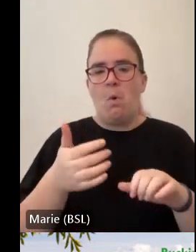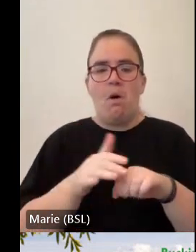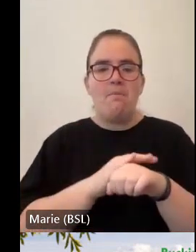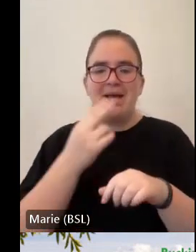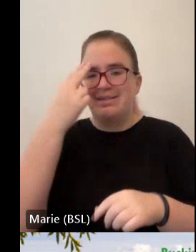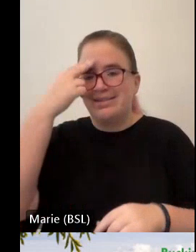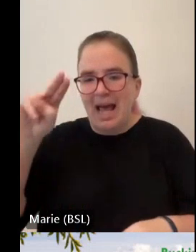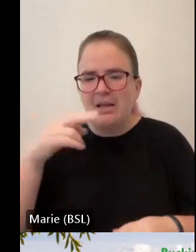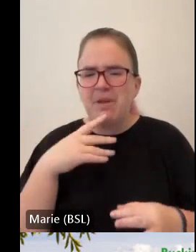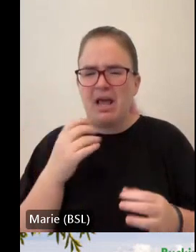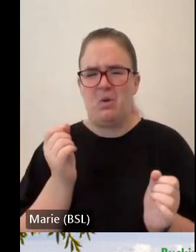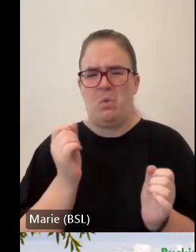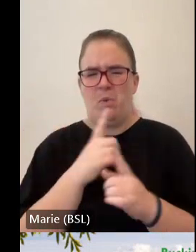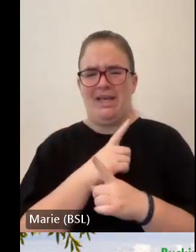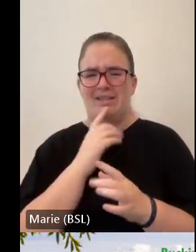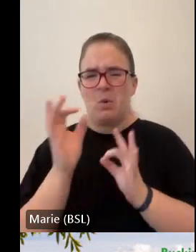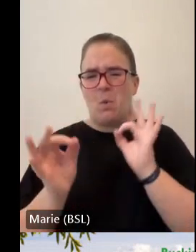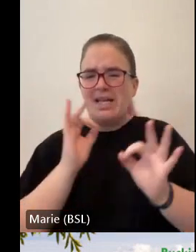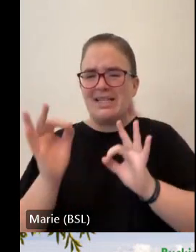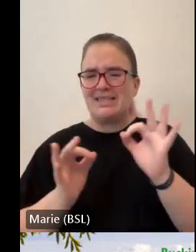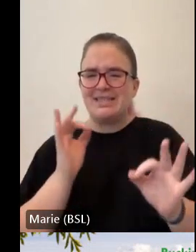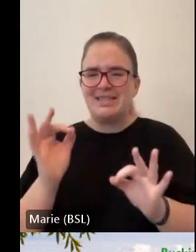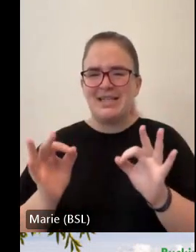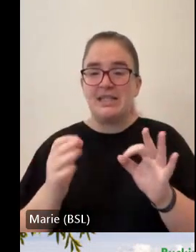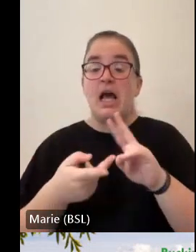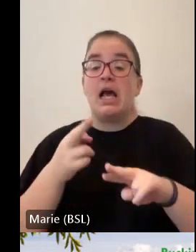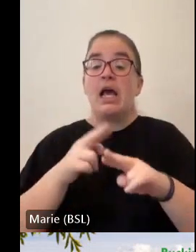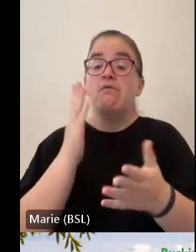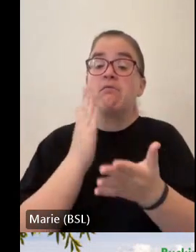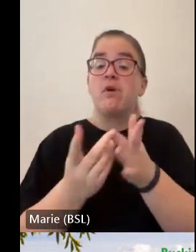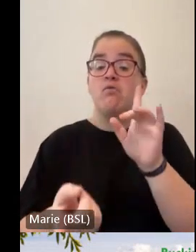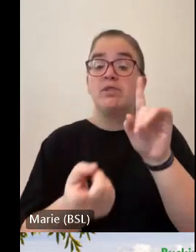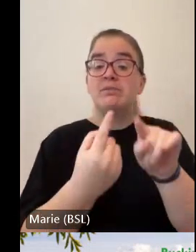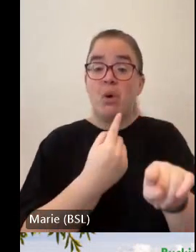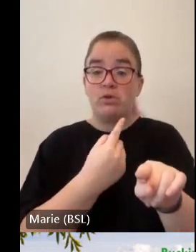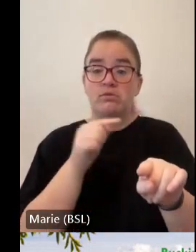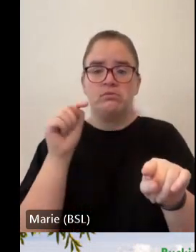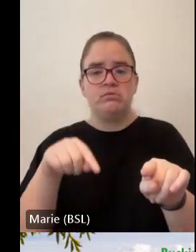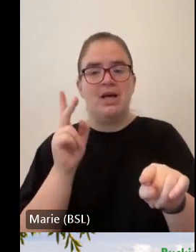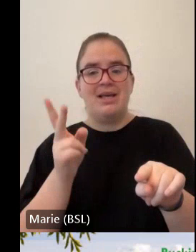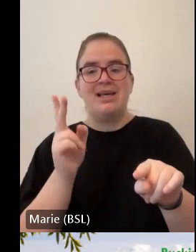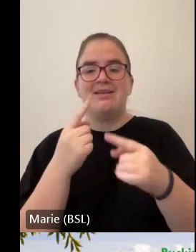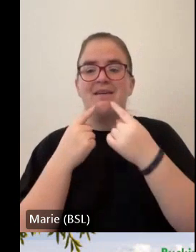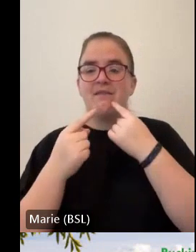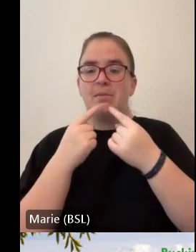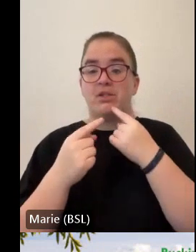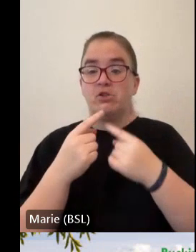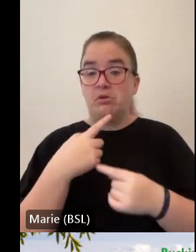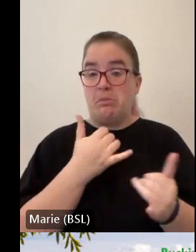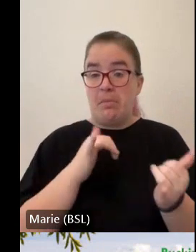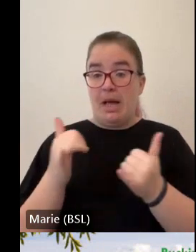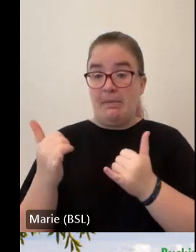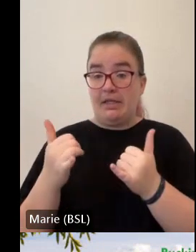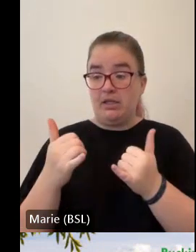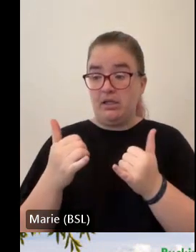You know, some of these weird and wonderful quizzes, and if you respond to them again, that's information that maybe